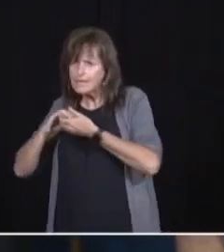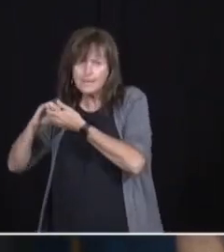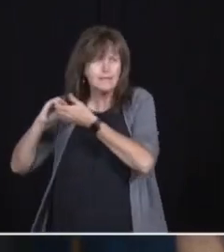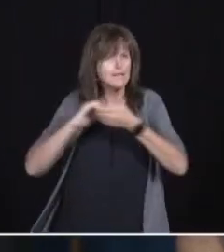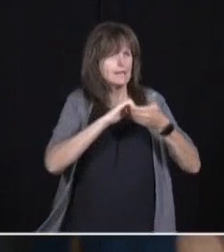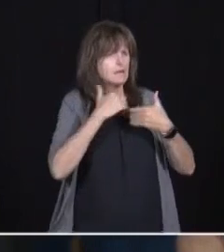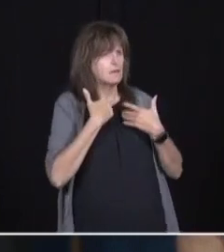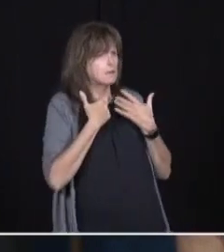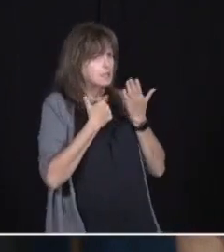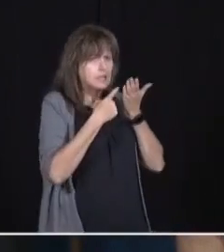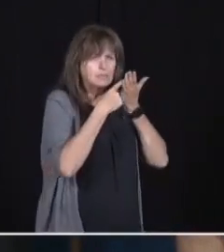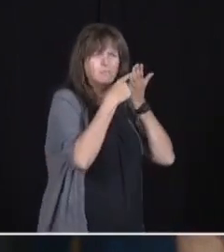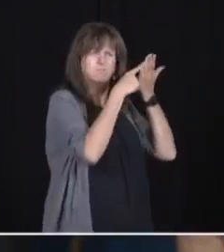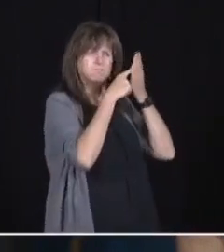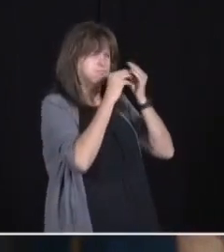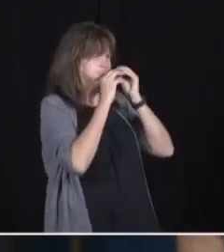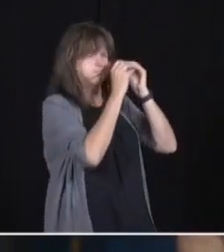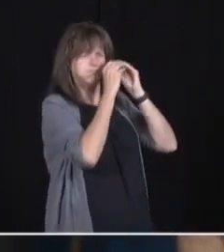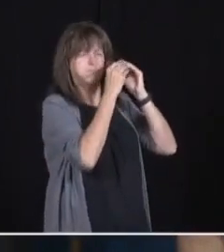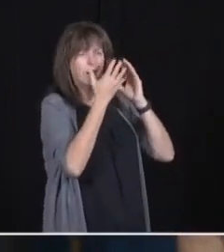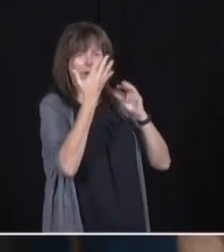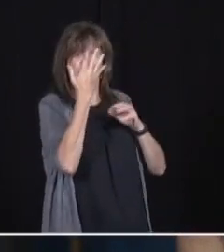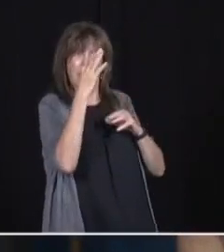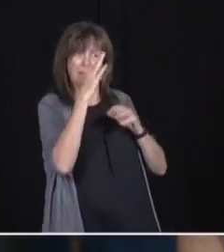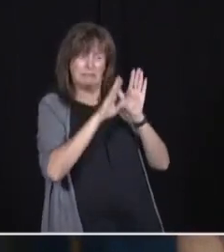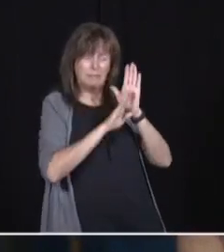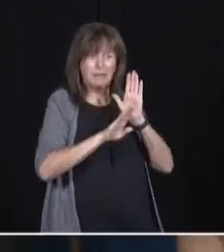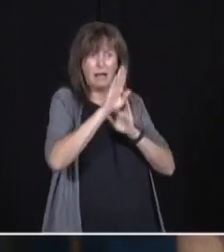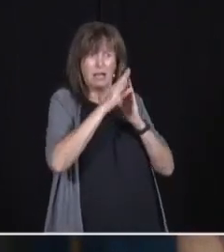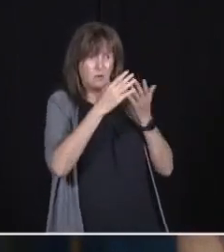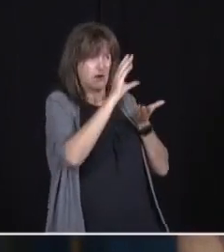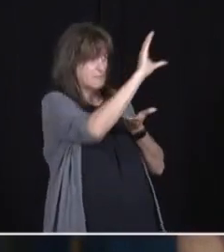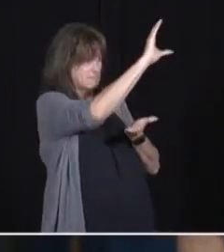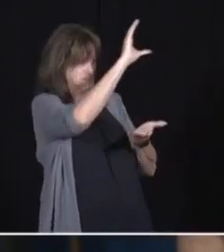Together, we secured $19 billion in relief funding from the federal government.